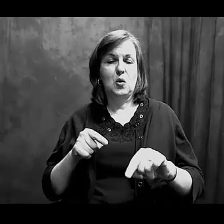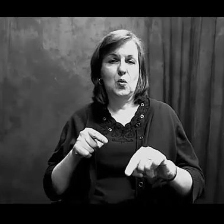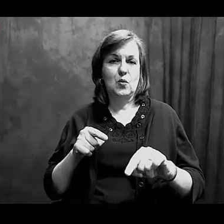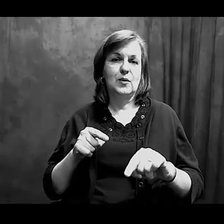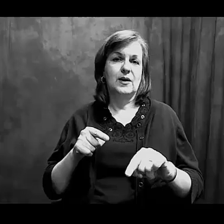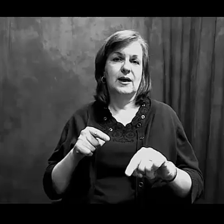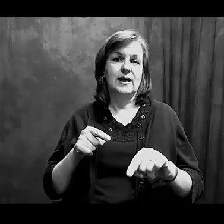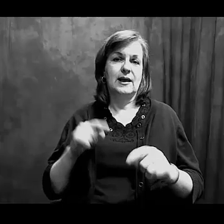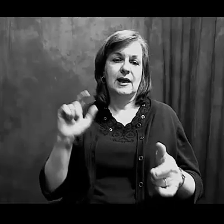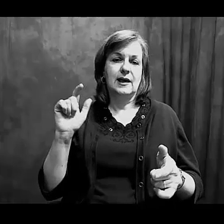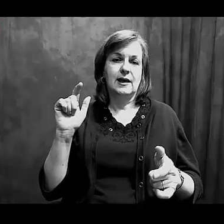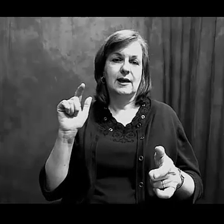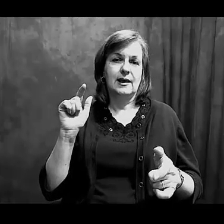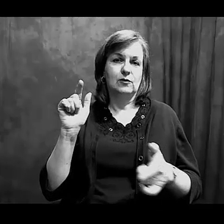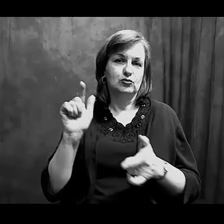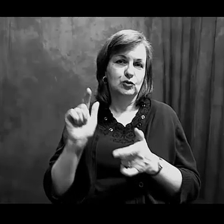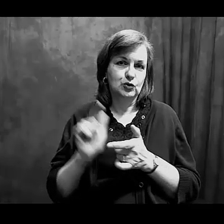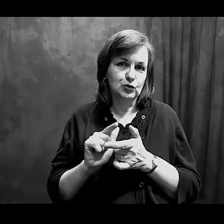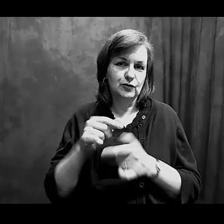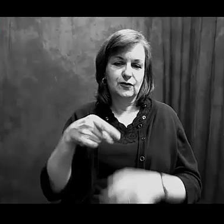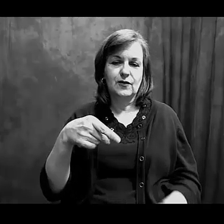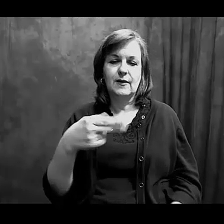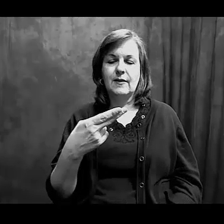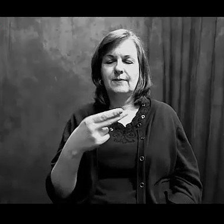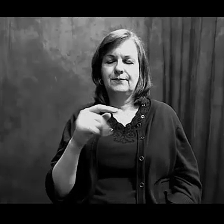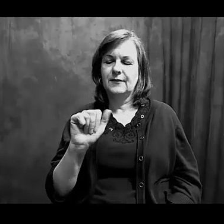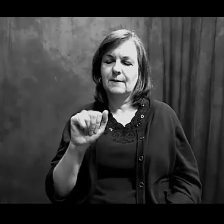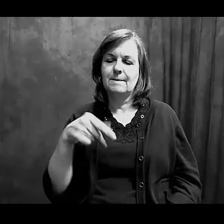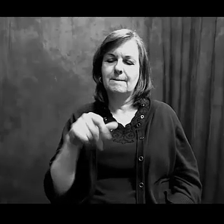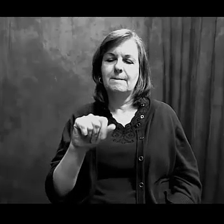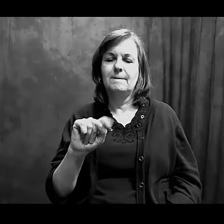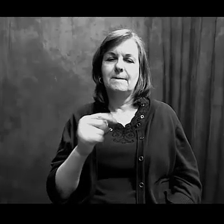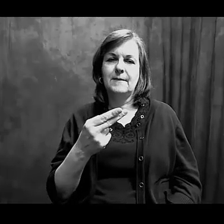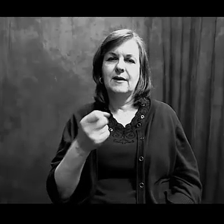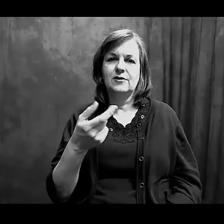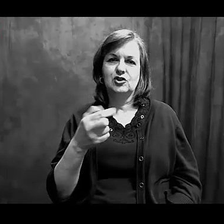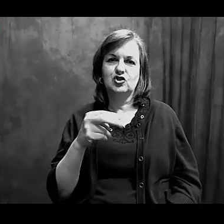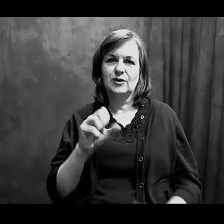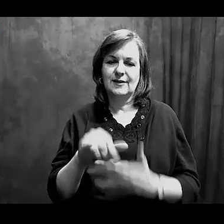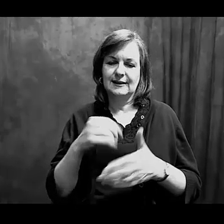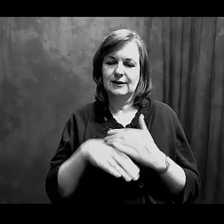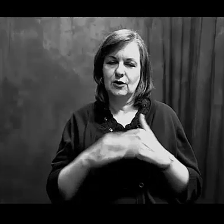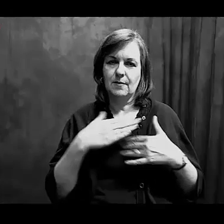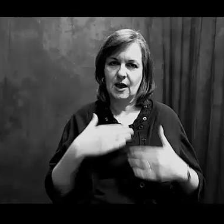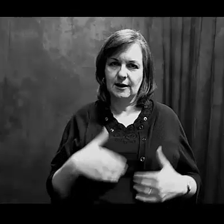decrease any pathogens or antigens that have entered your body